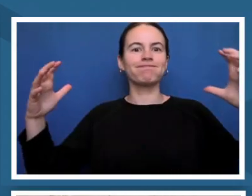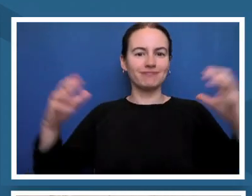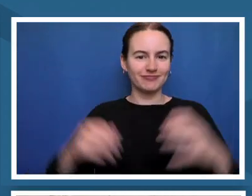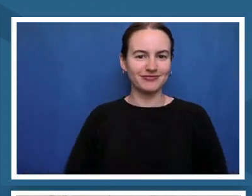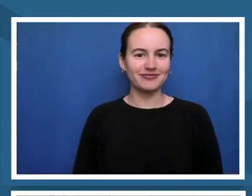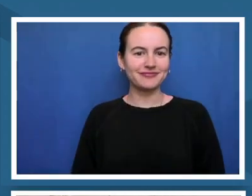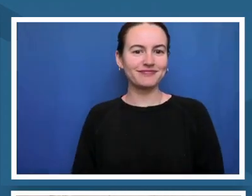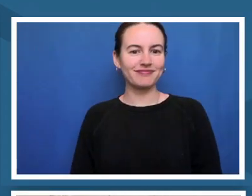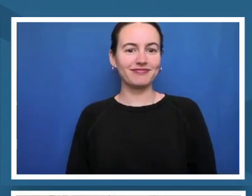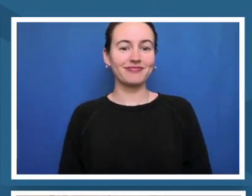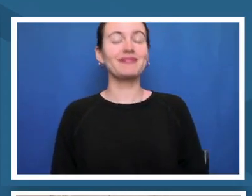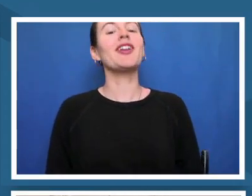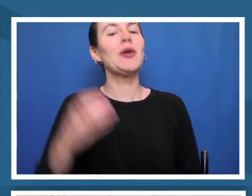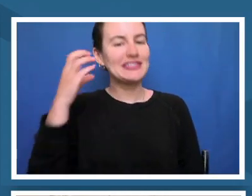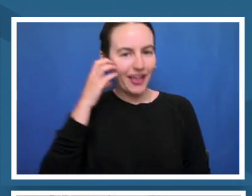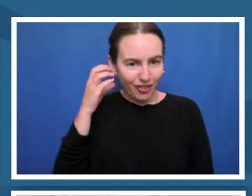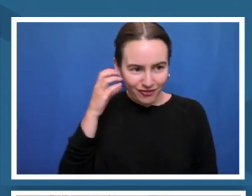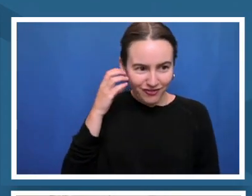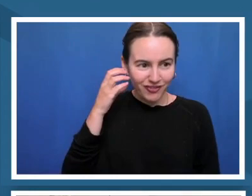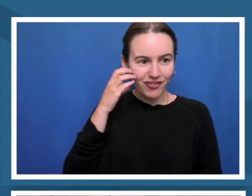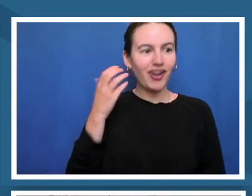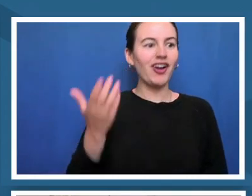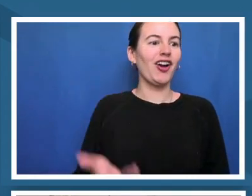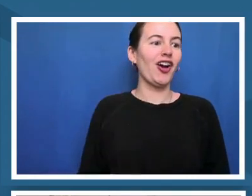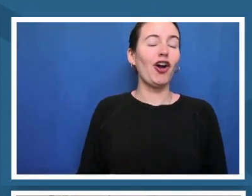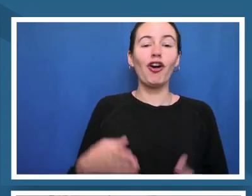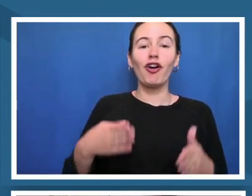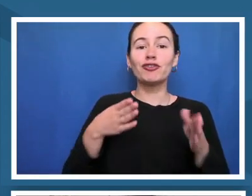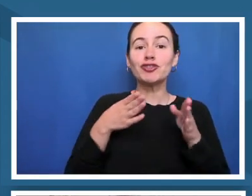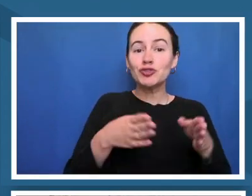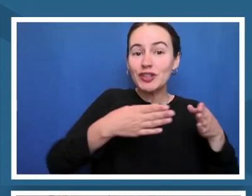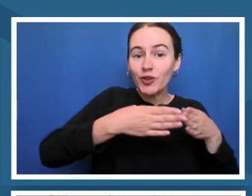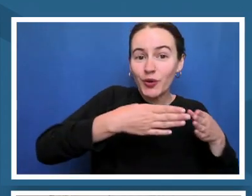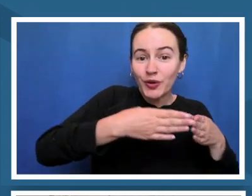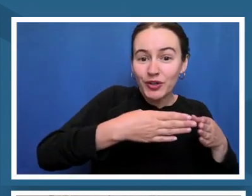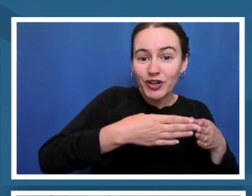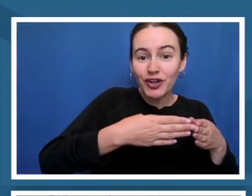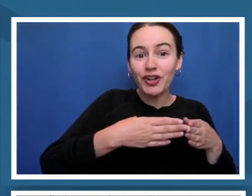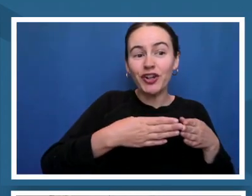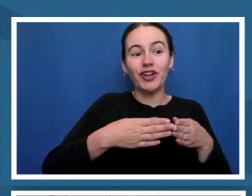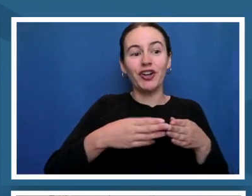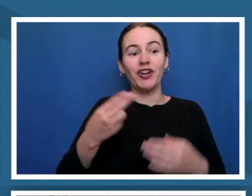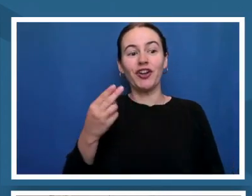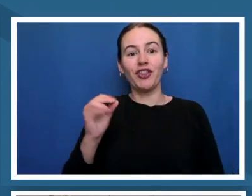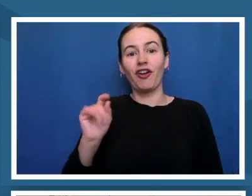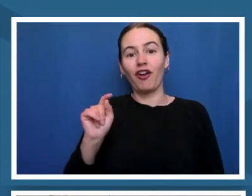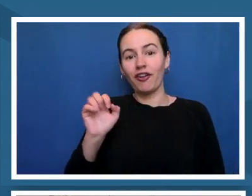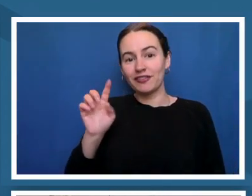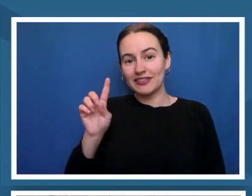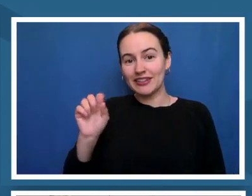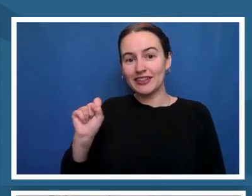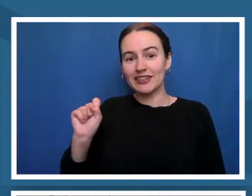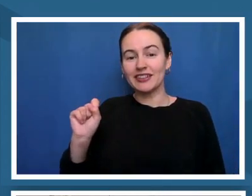been exploded dusted street corners we just gonna added a half to scraper but